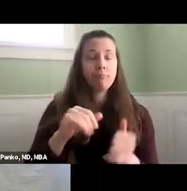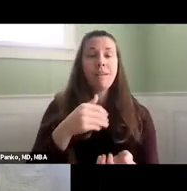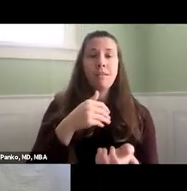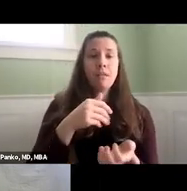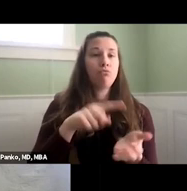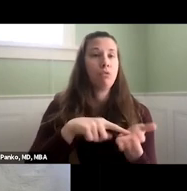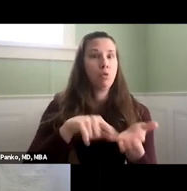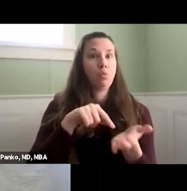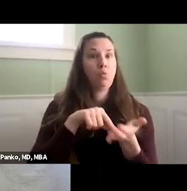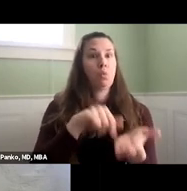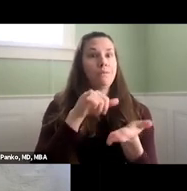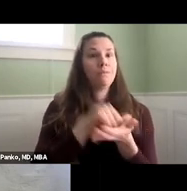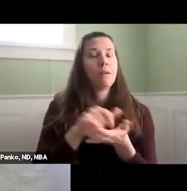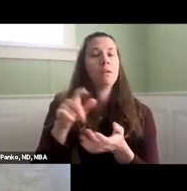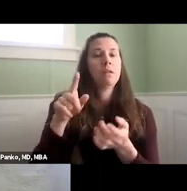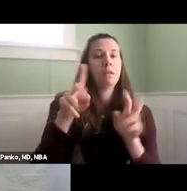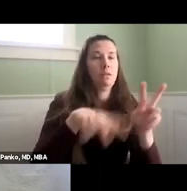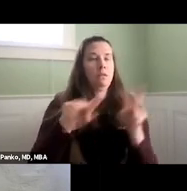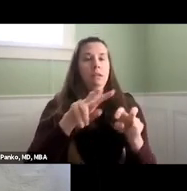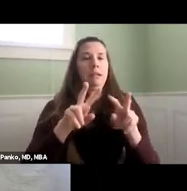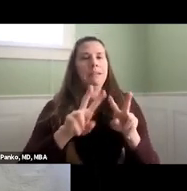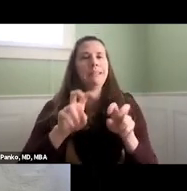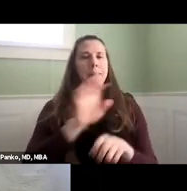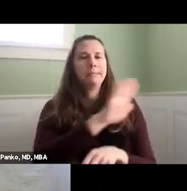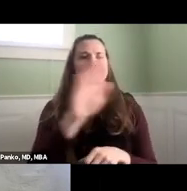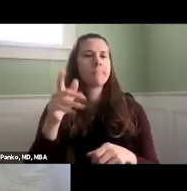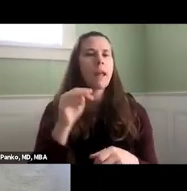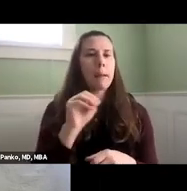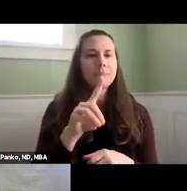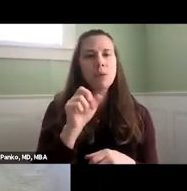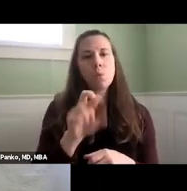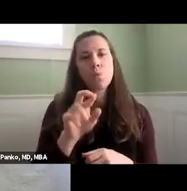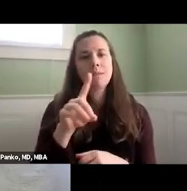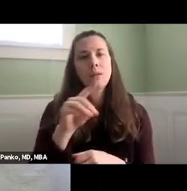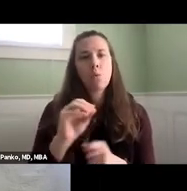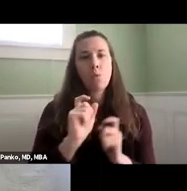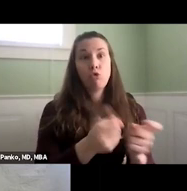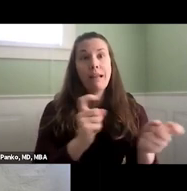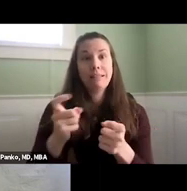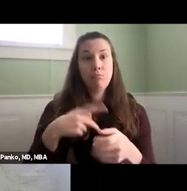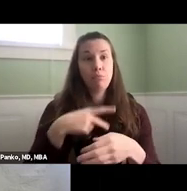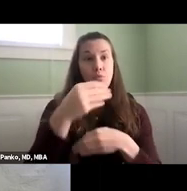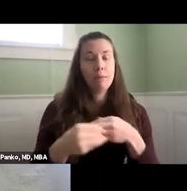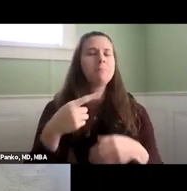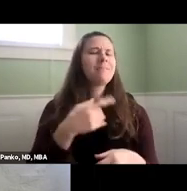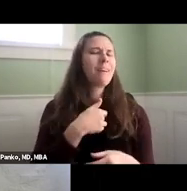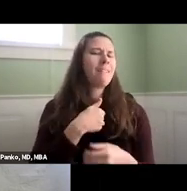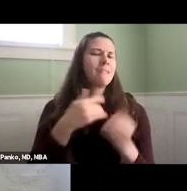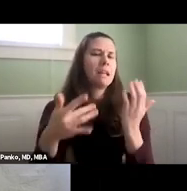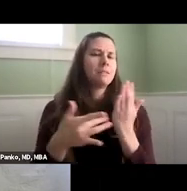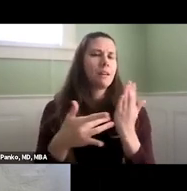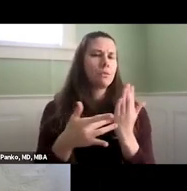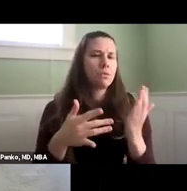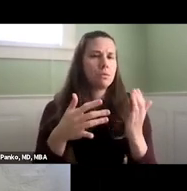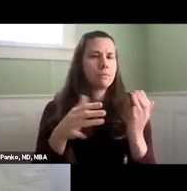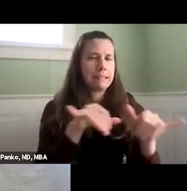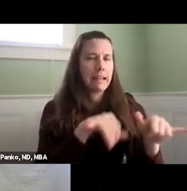There has been some interesting research that has shown and analyzing MDs or DL granting